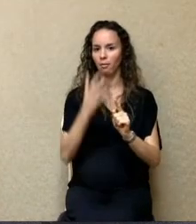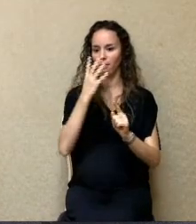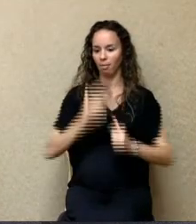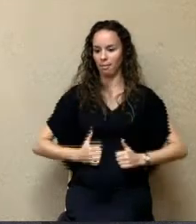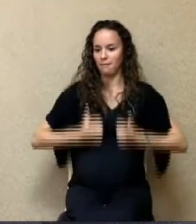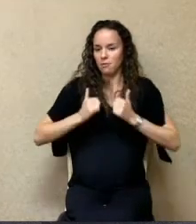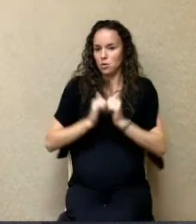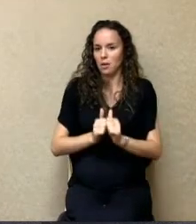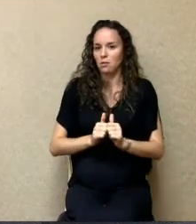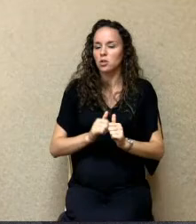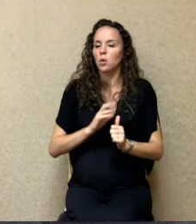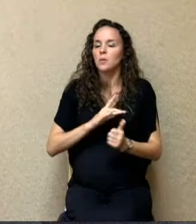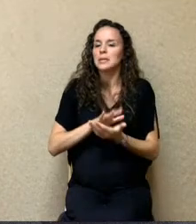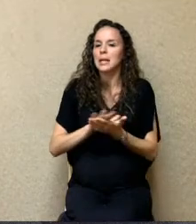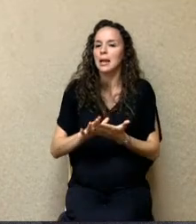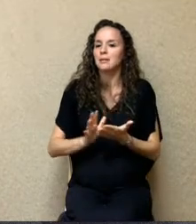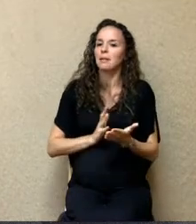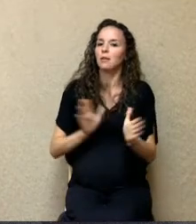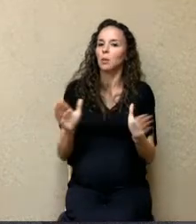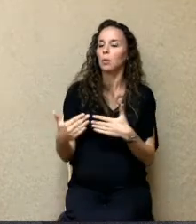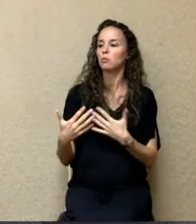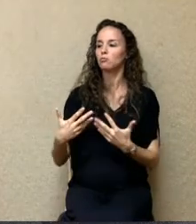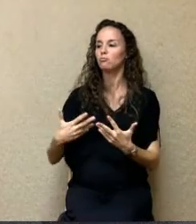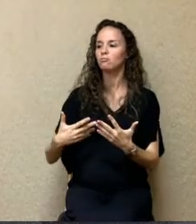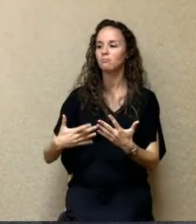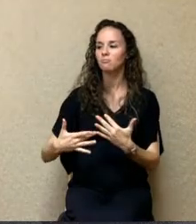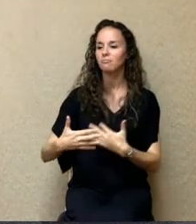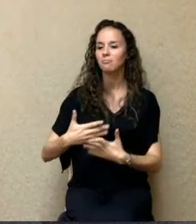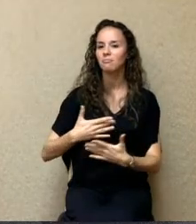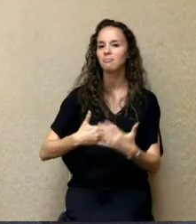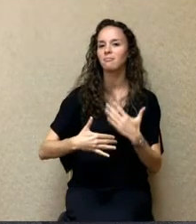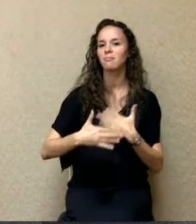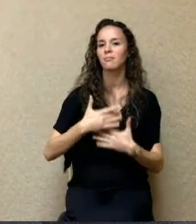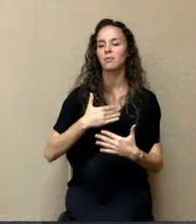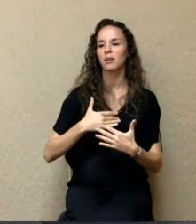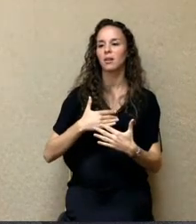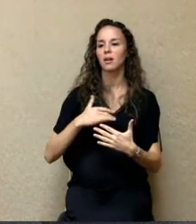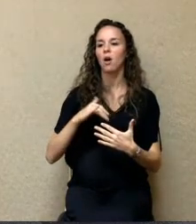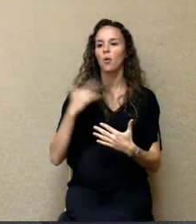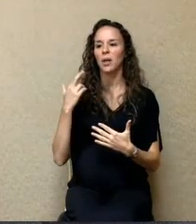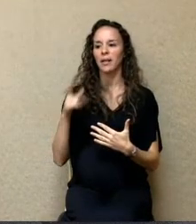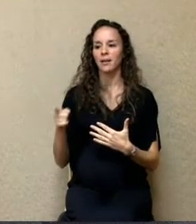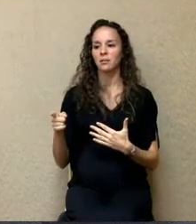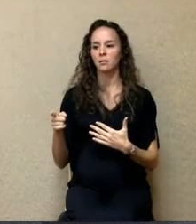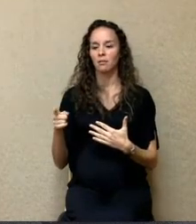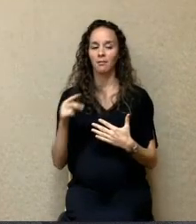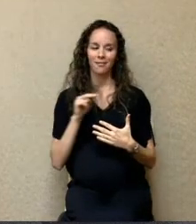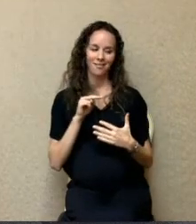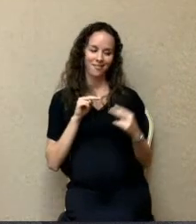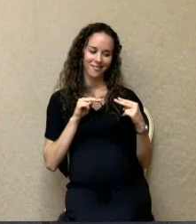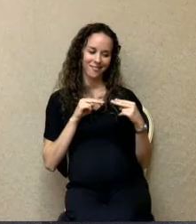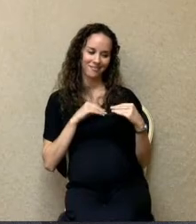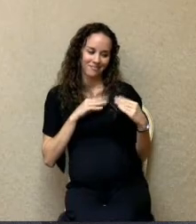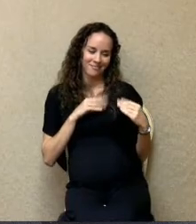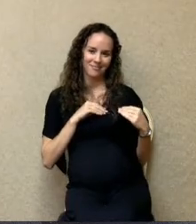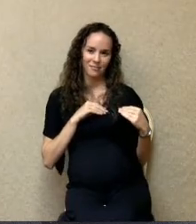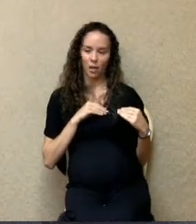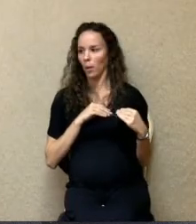opportunity to engage. Well, then we found out that there were two that had a crush on each other, so we're like where's your bedroom?